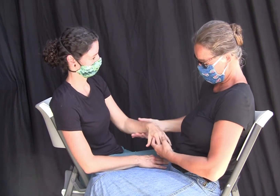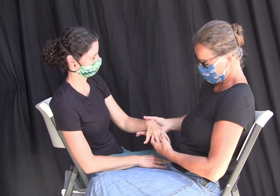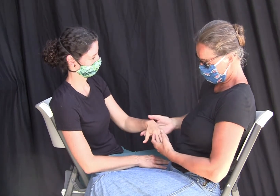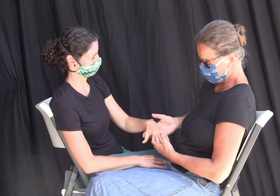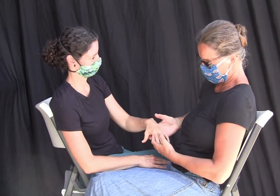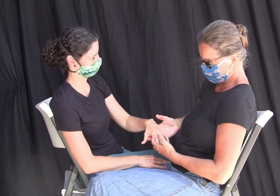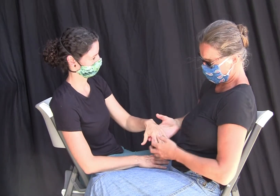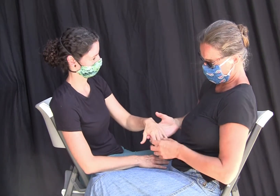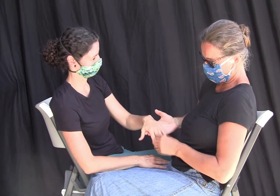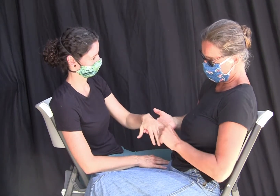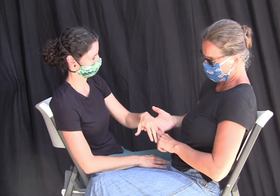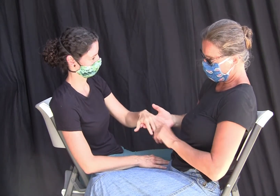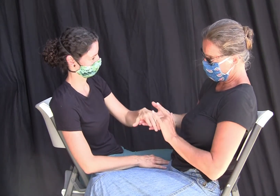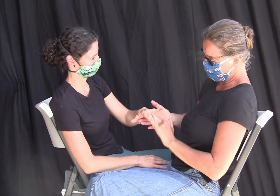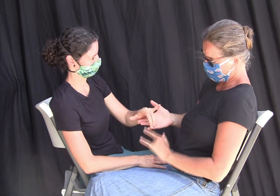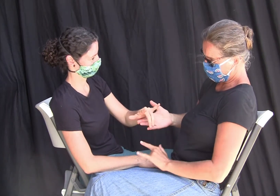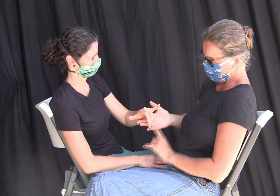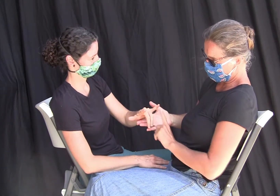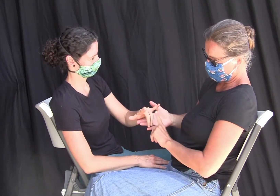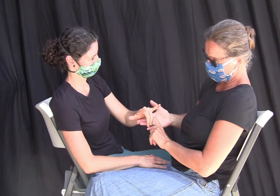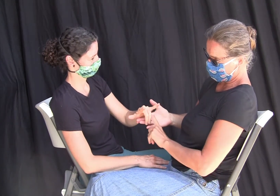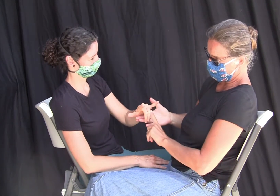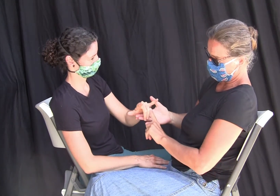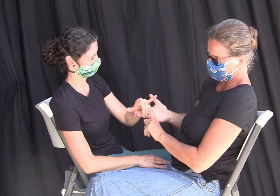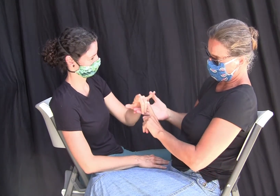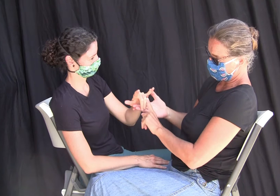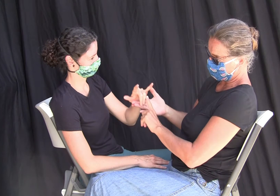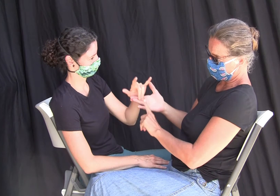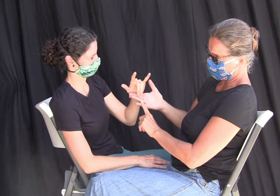The listener's fingers, relax and rest naturally over the speakers hand.